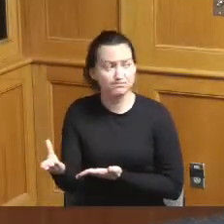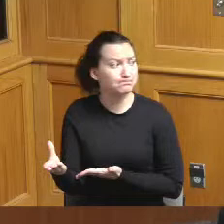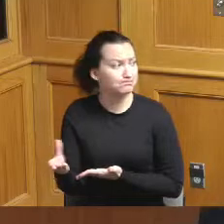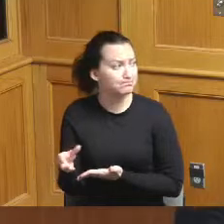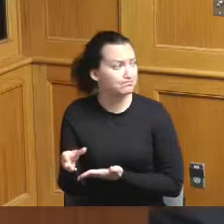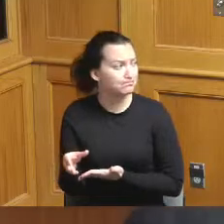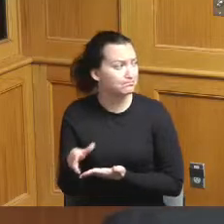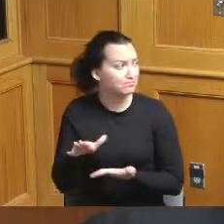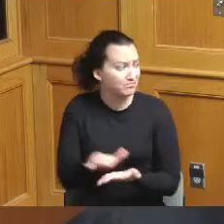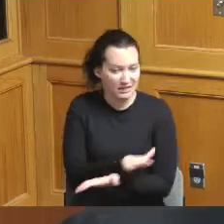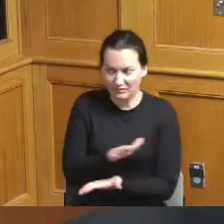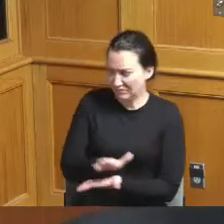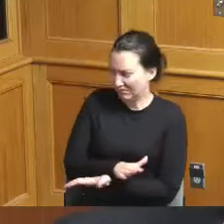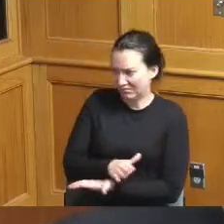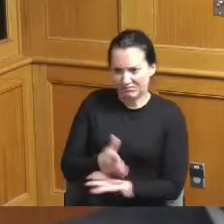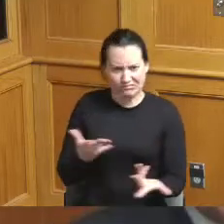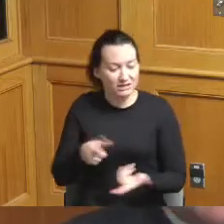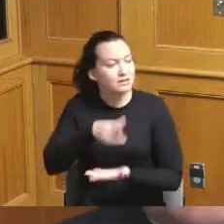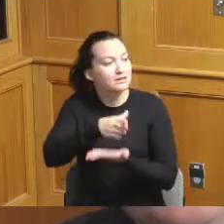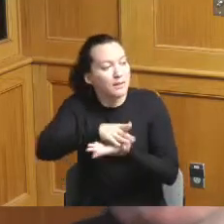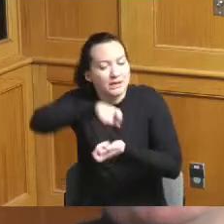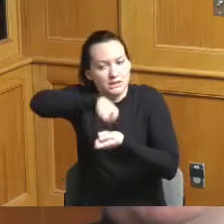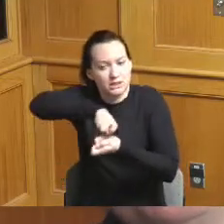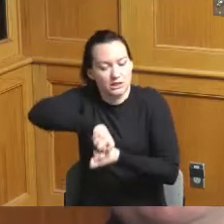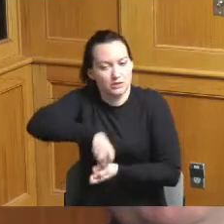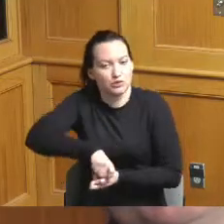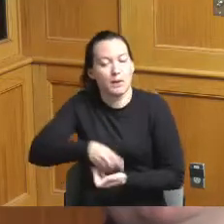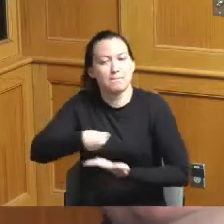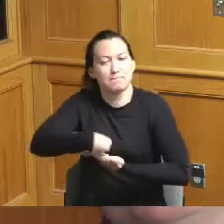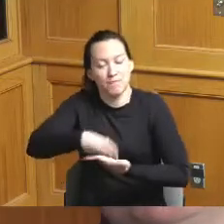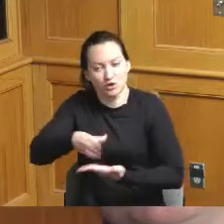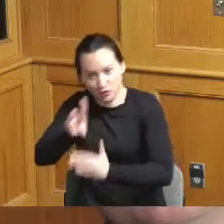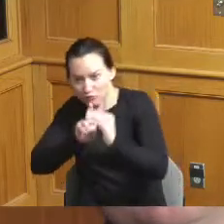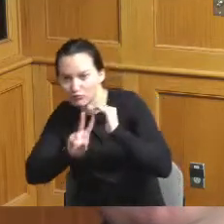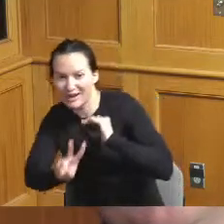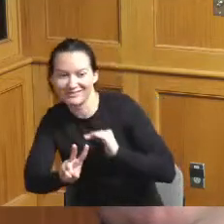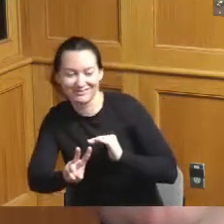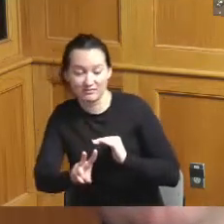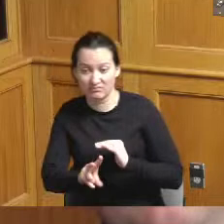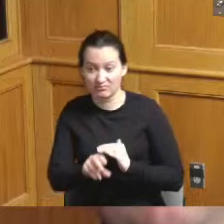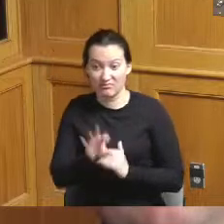that goes into some detail on budget projection request and FTE changes let me know we can get